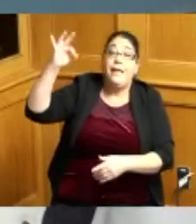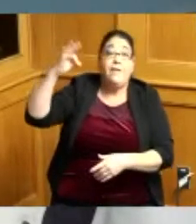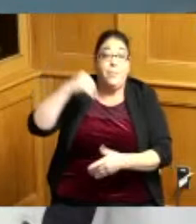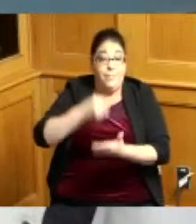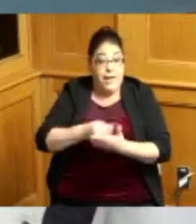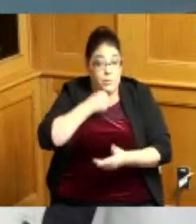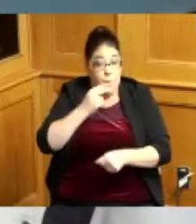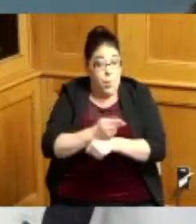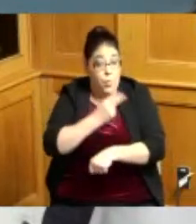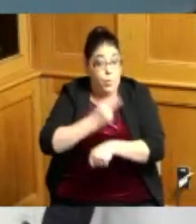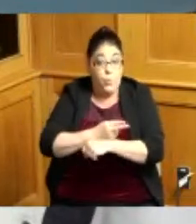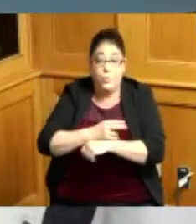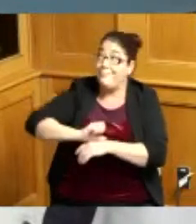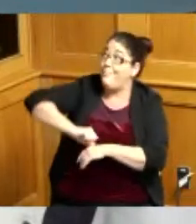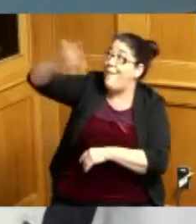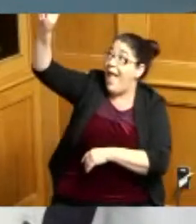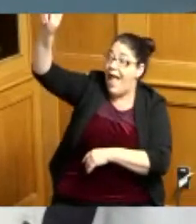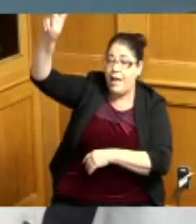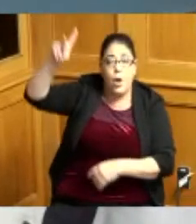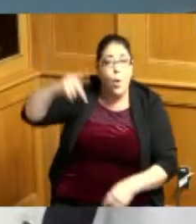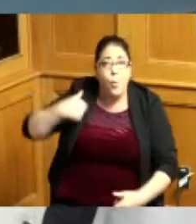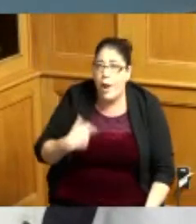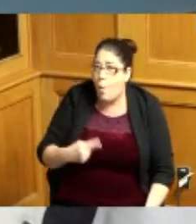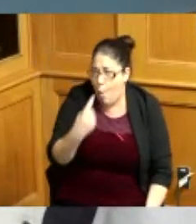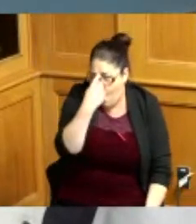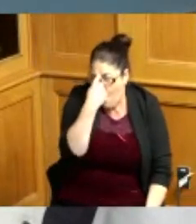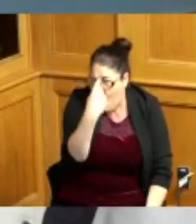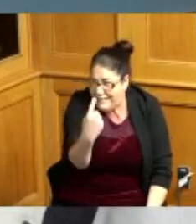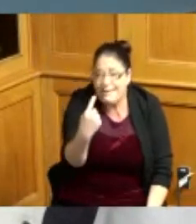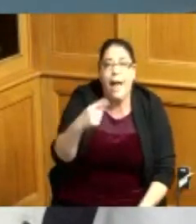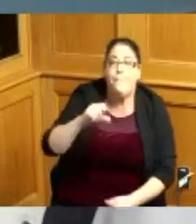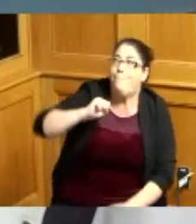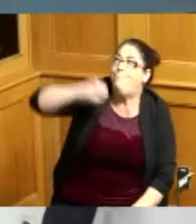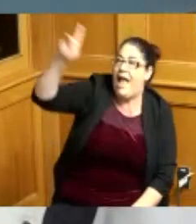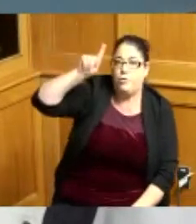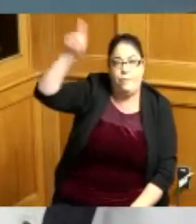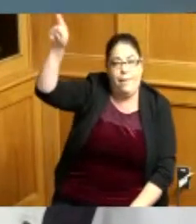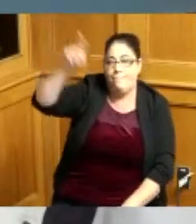we're not trying to send a dime back to Washington we sent our taxpayers up to watch our taxpayer